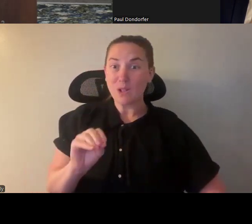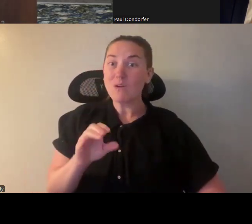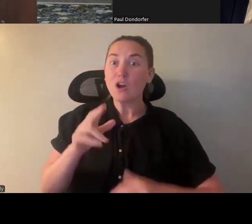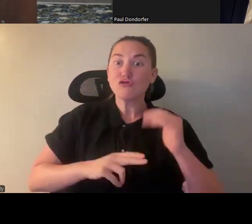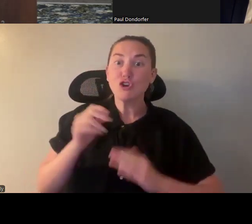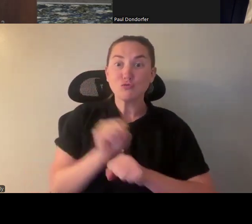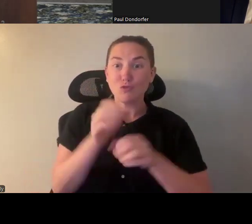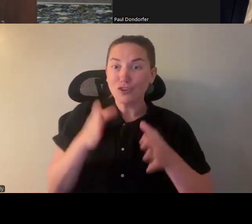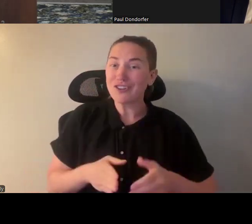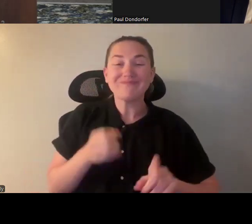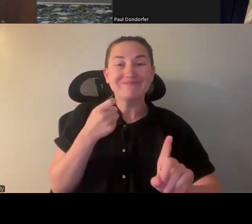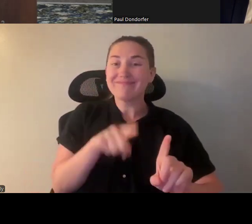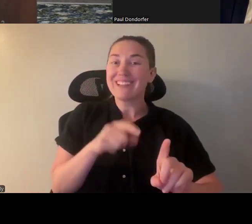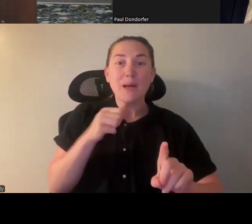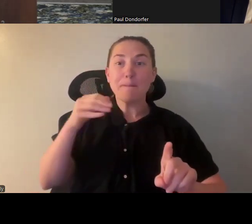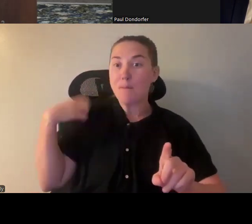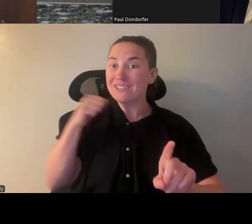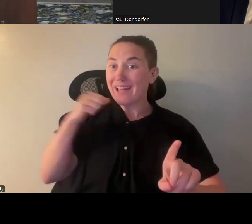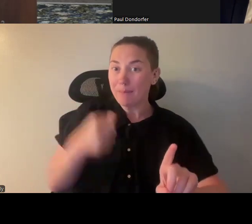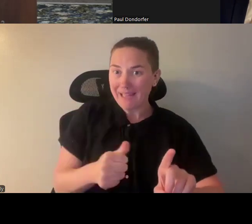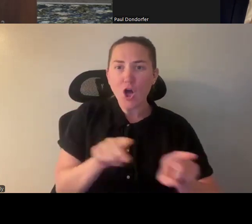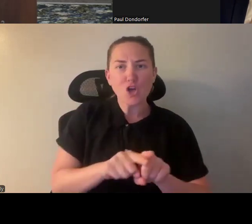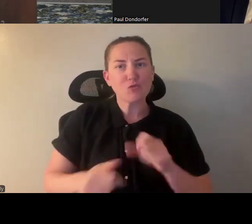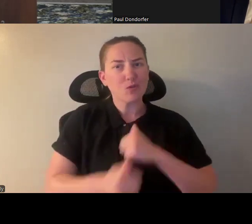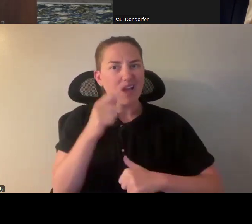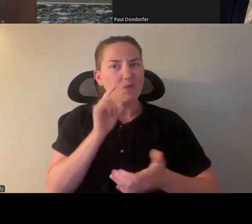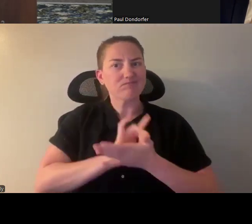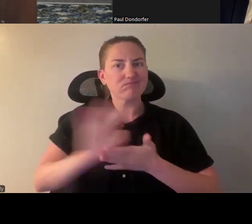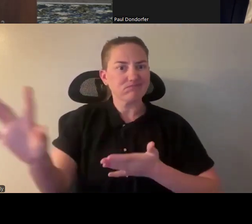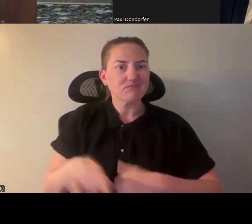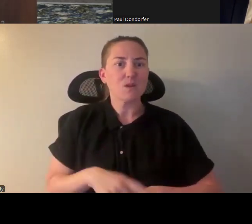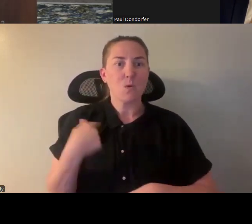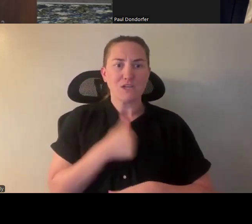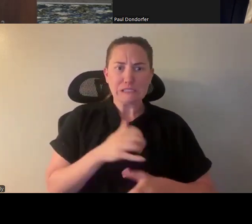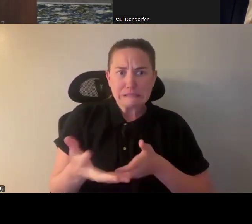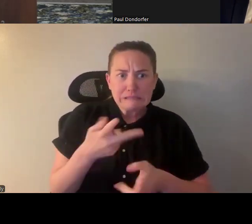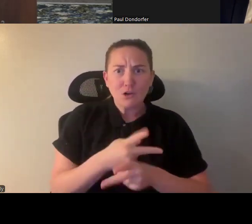with deportation We help him and his family with legal support and safe housing He's now has a work